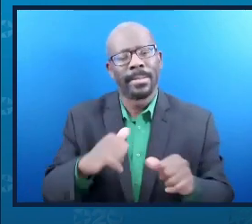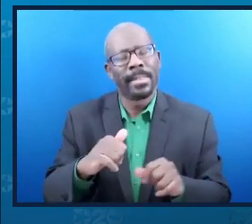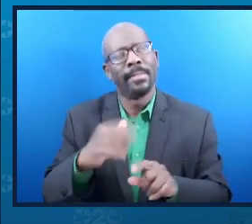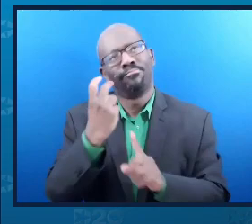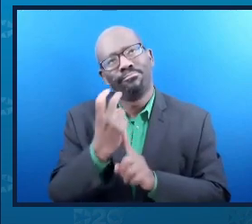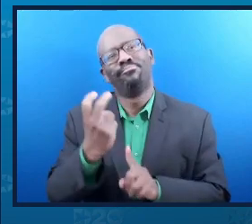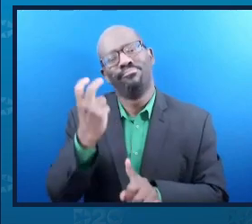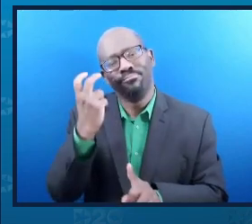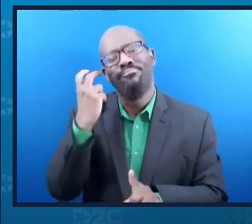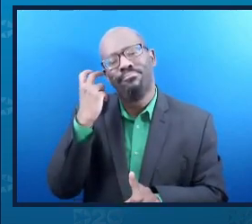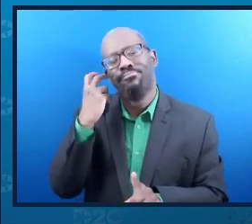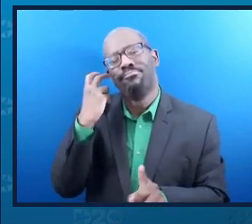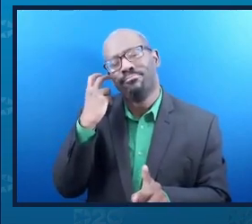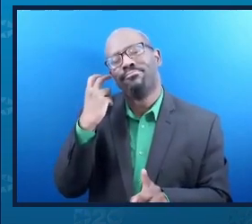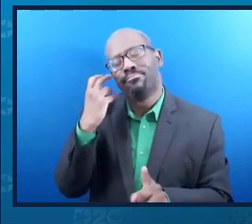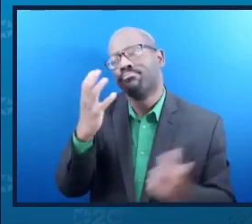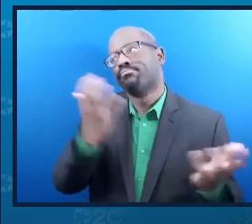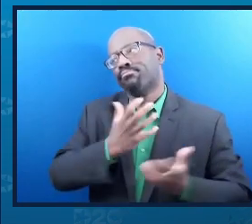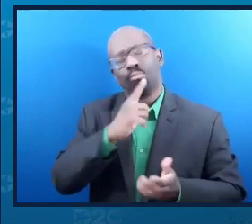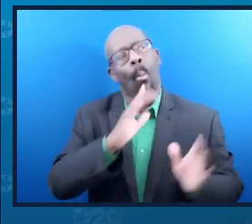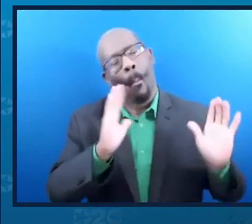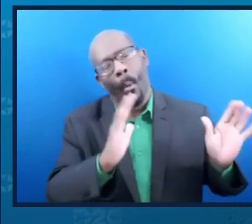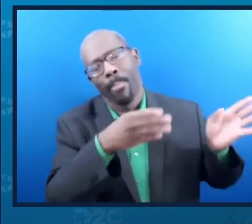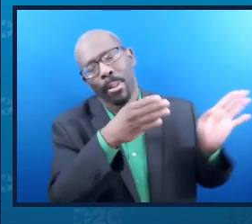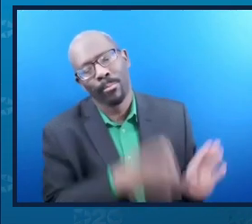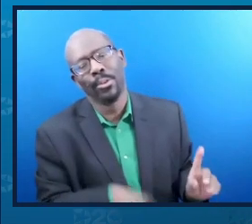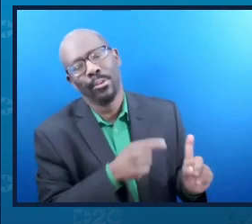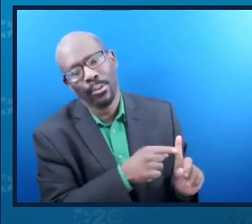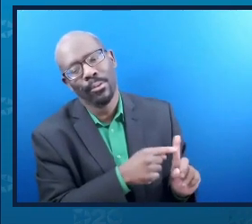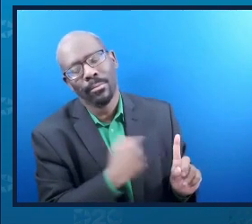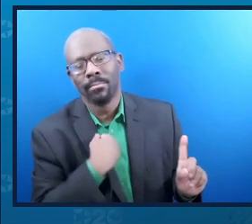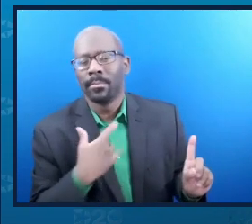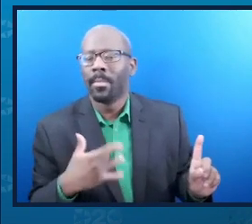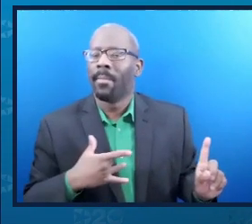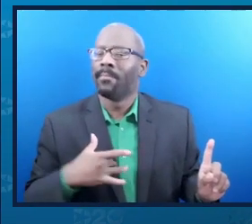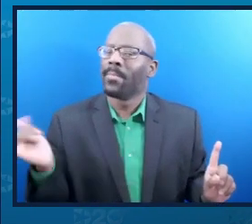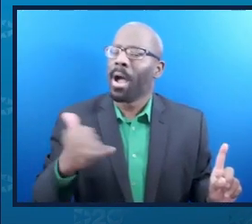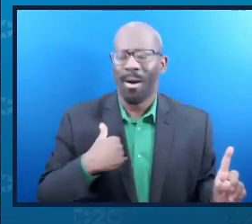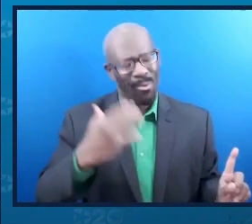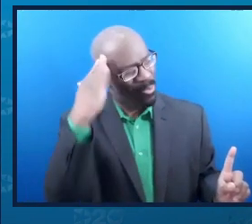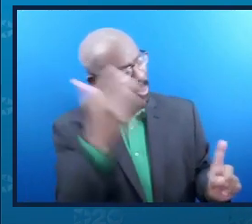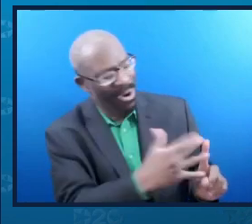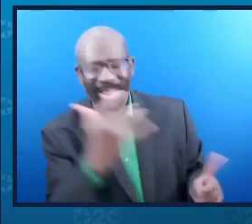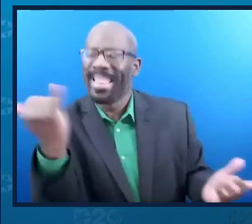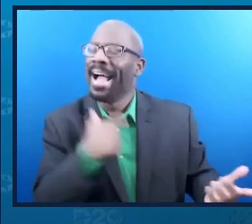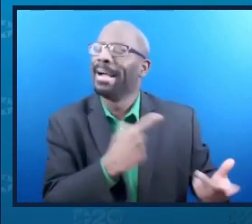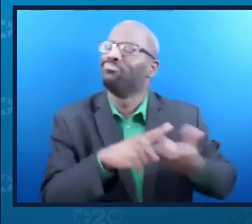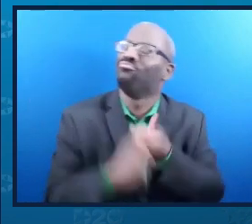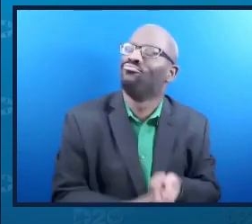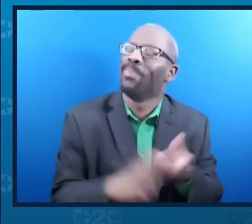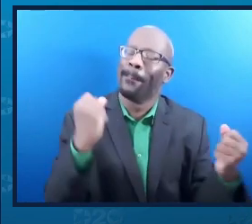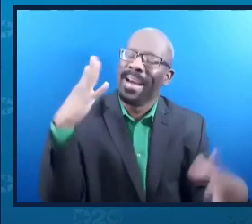AS MUCH AFEEL LIKE I GOT TO KNOW HIM IN THAT MOMENT. IT FEELS LIKE HE KNOWS US.